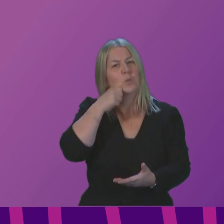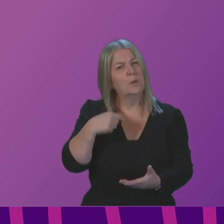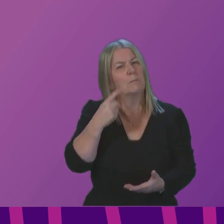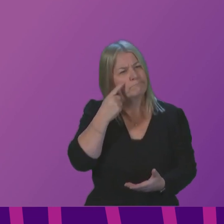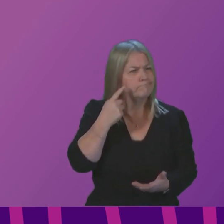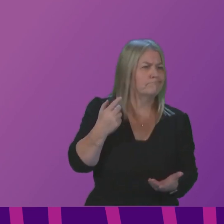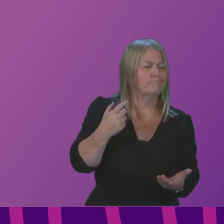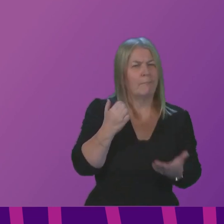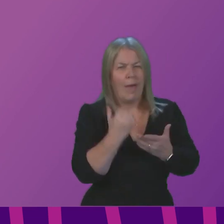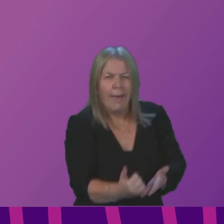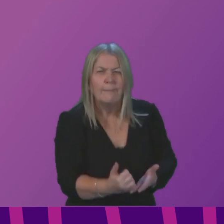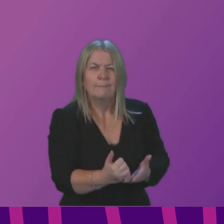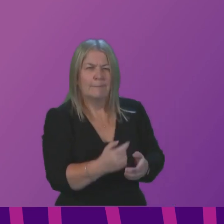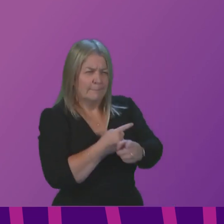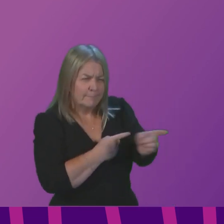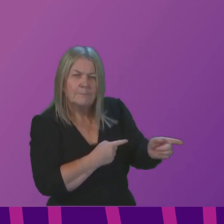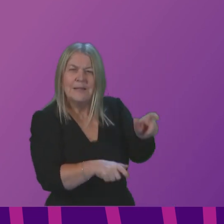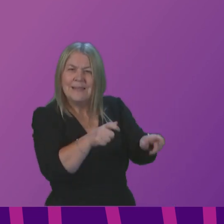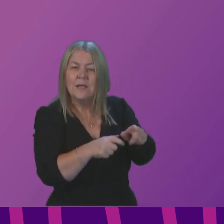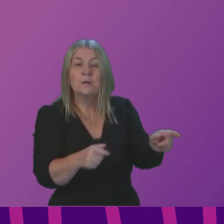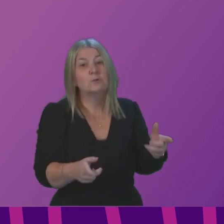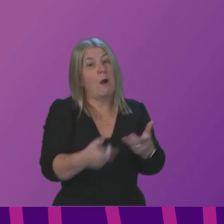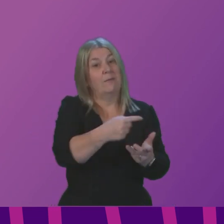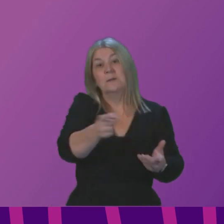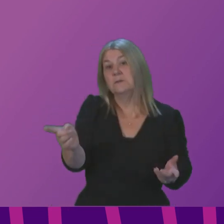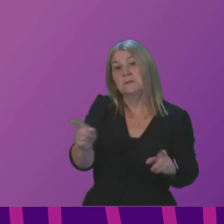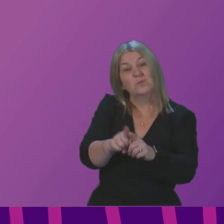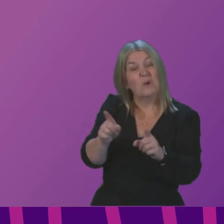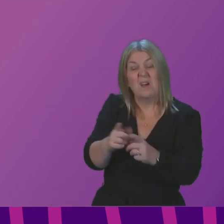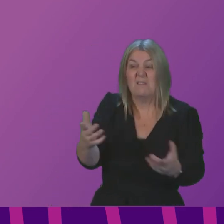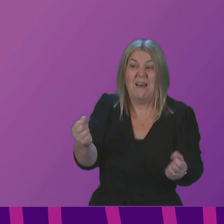help not just tenants but others who are dealing with difficult financial circumstances right